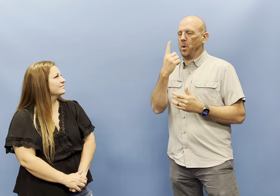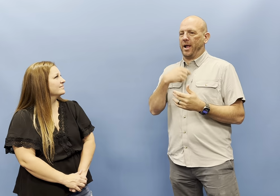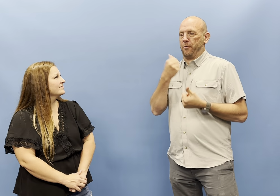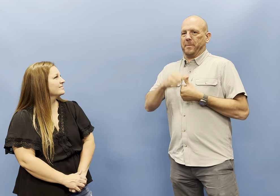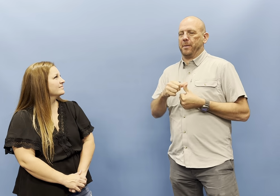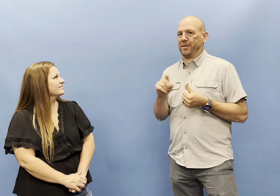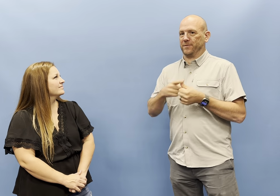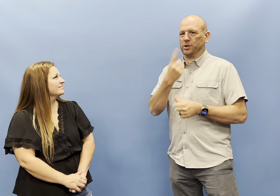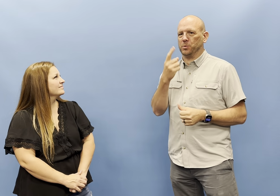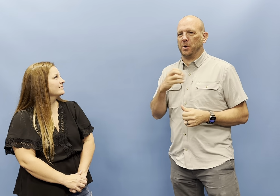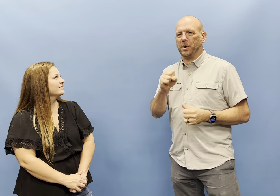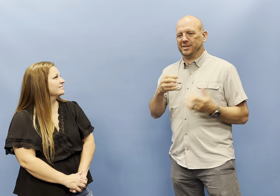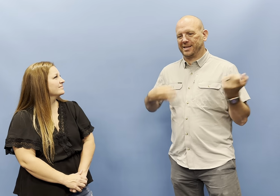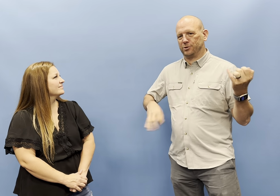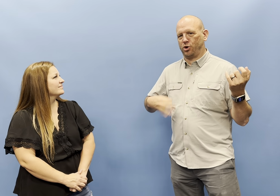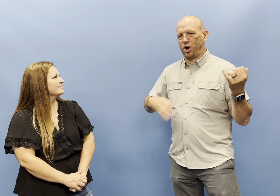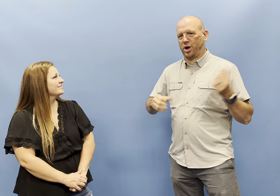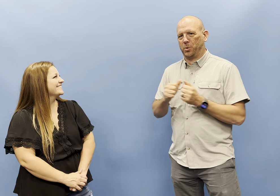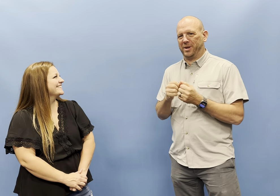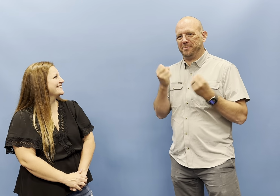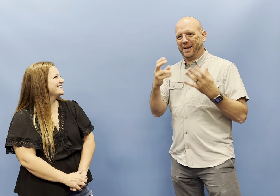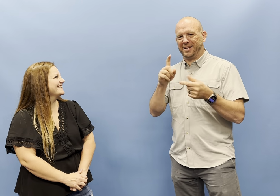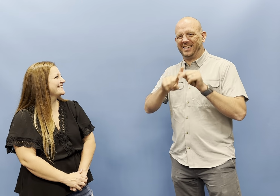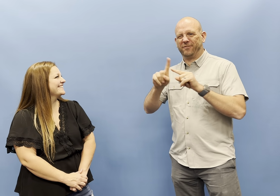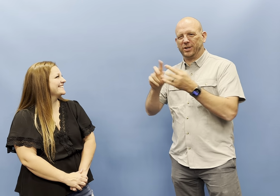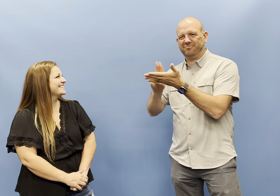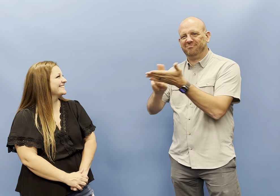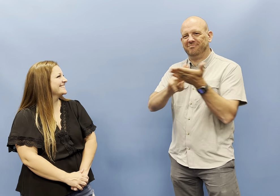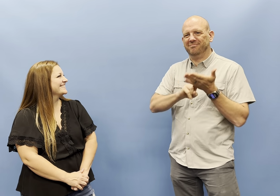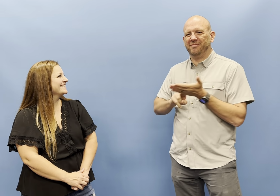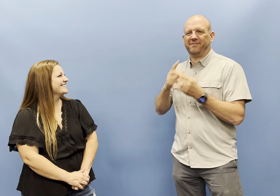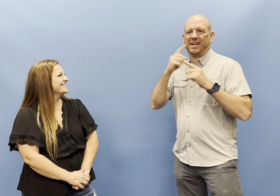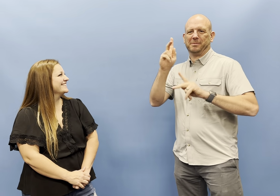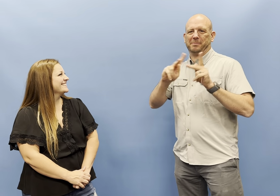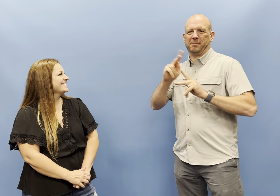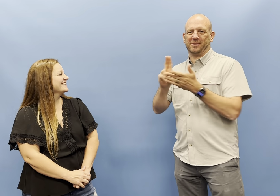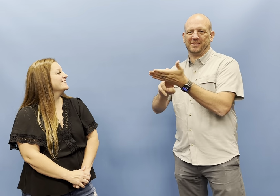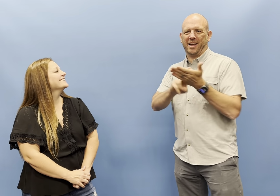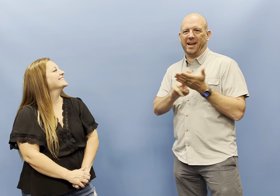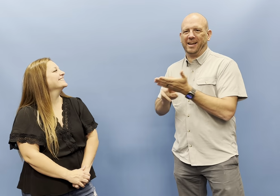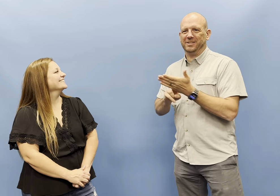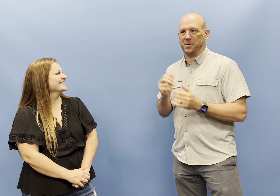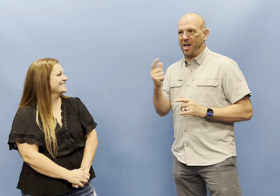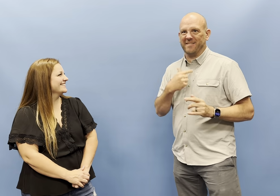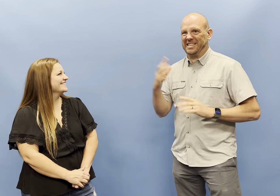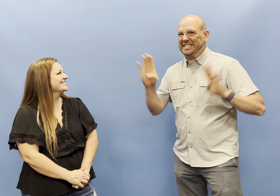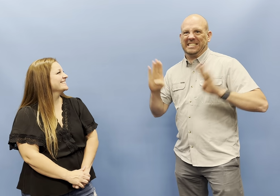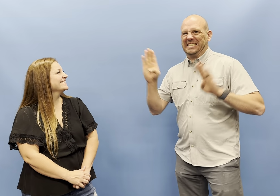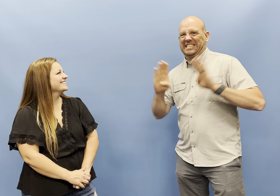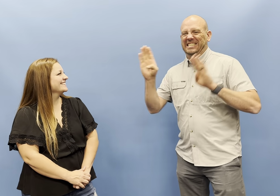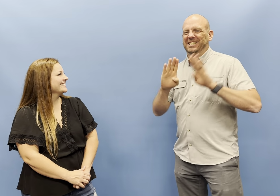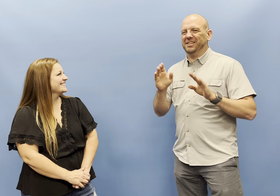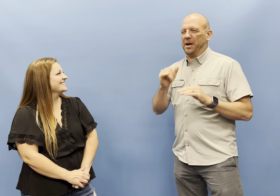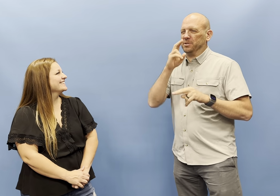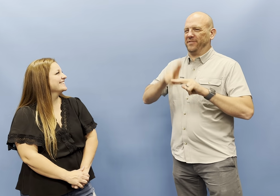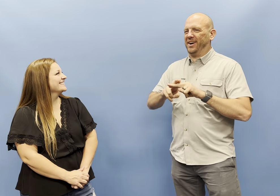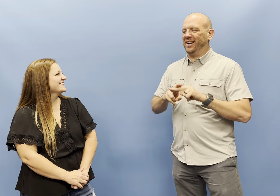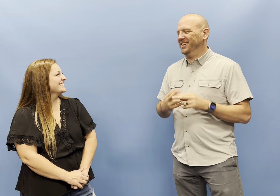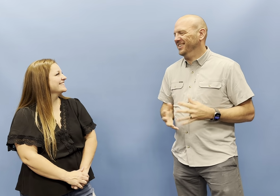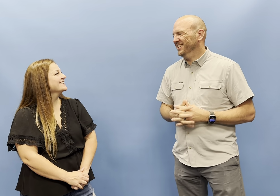I remember the first auction I went to and had a guitar with many different famous people's signatures on it. A lot of people auctioned on that. It was fun.